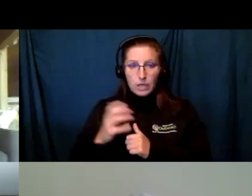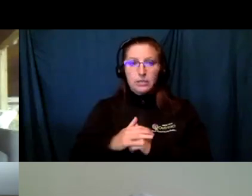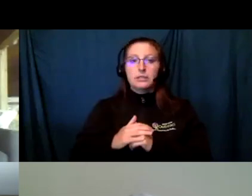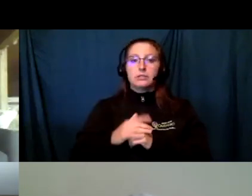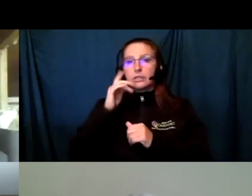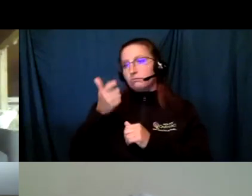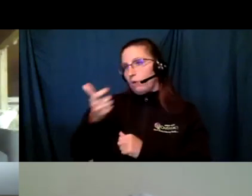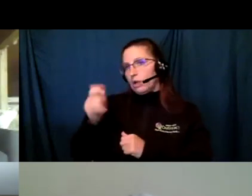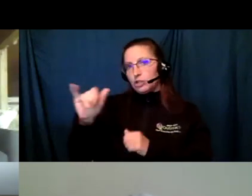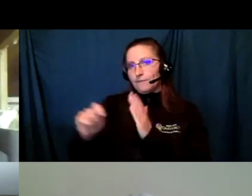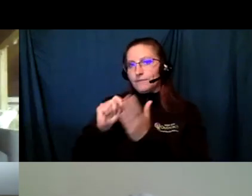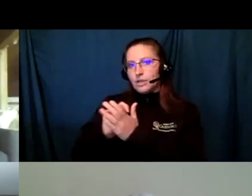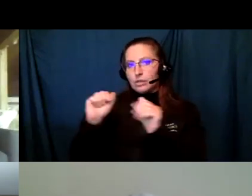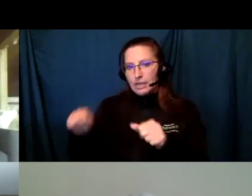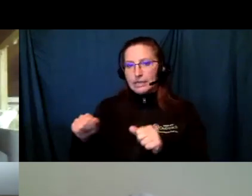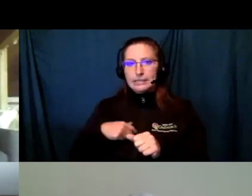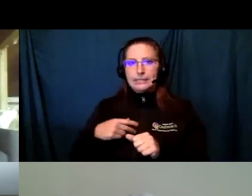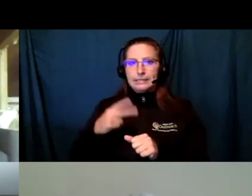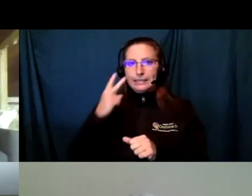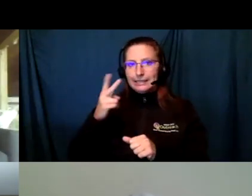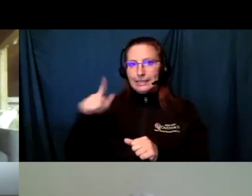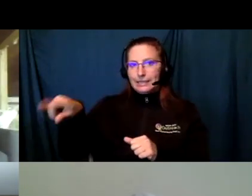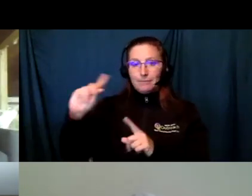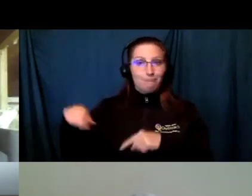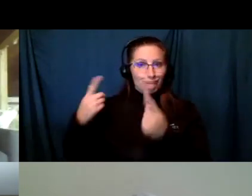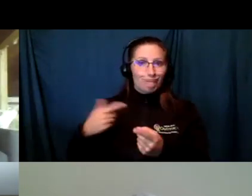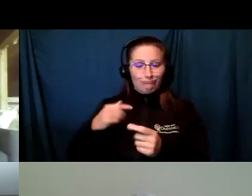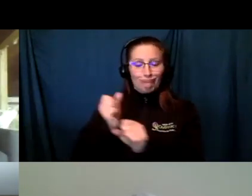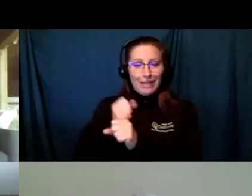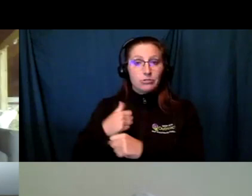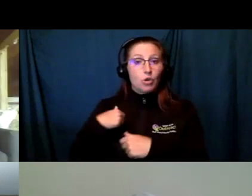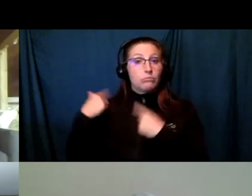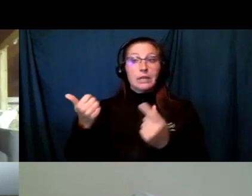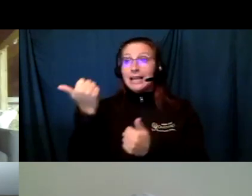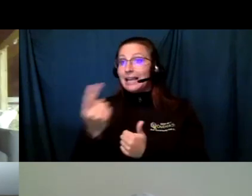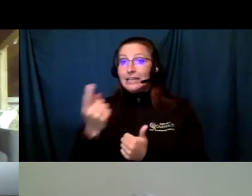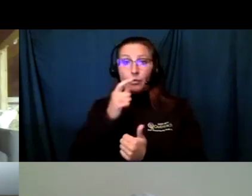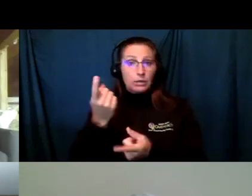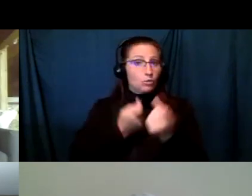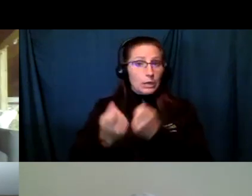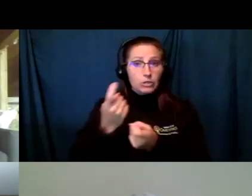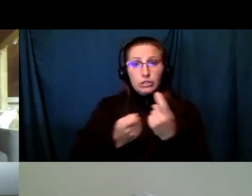that video and see what they've got produced so far. So folks, if you have questions you can either